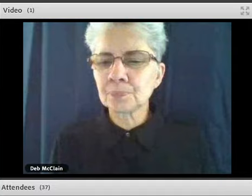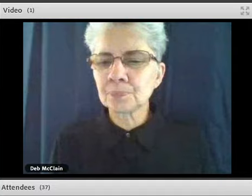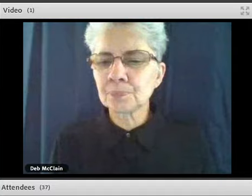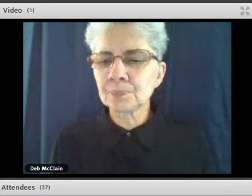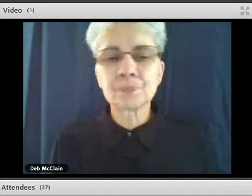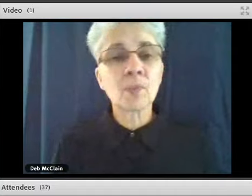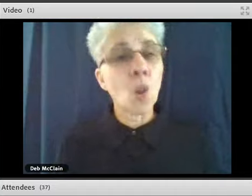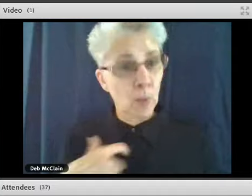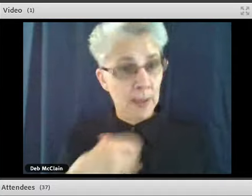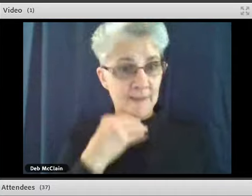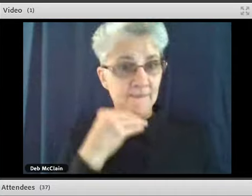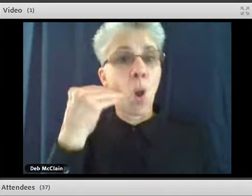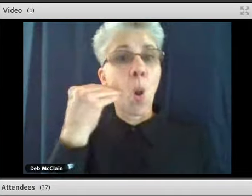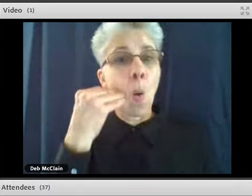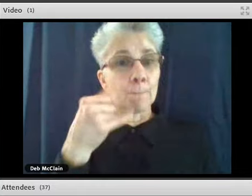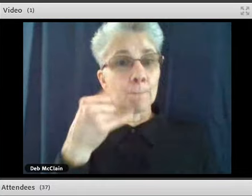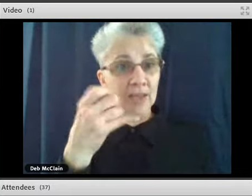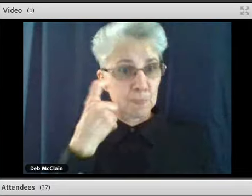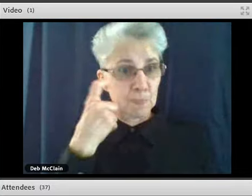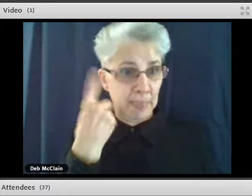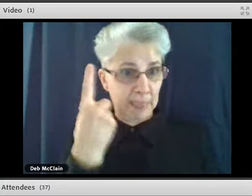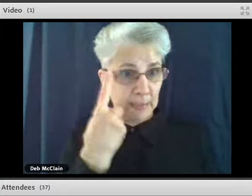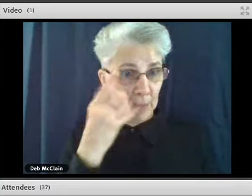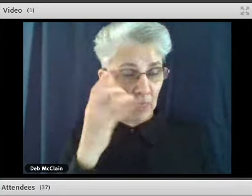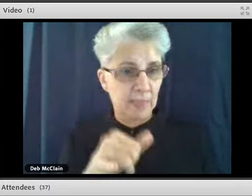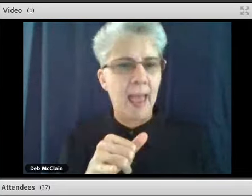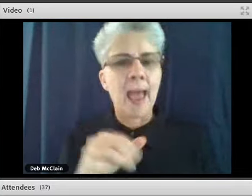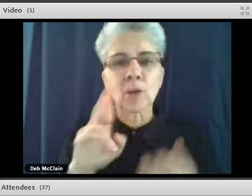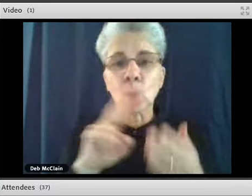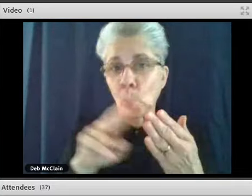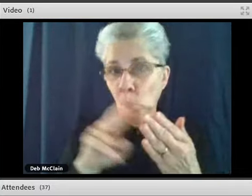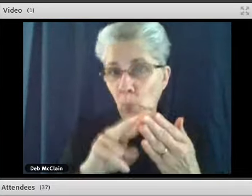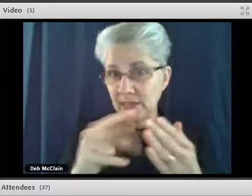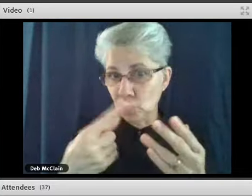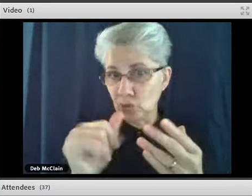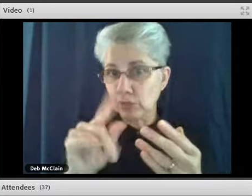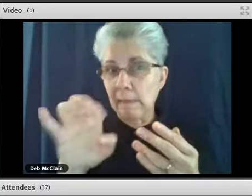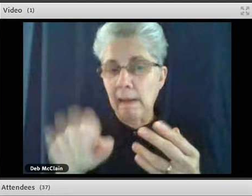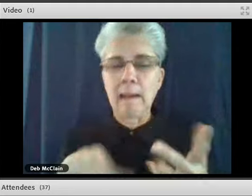So, of course, we have the library homepage we need to think about. We've got research guides.